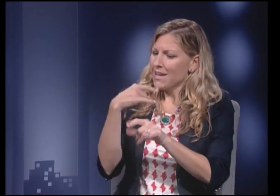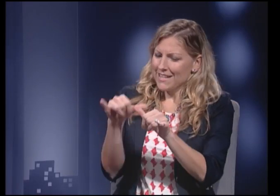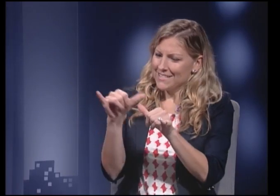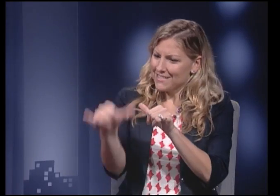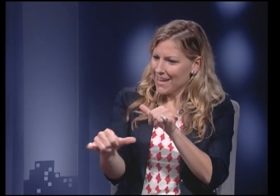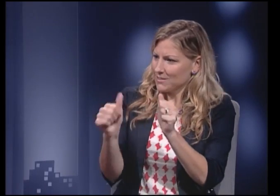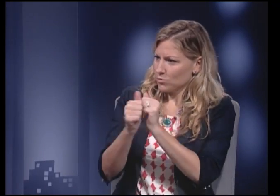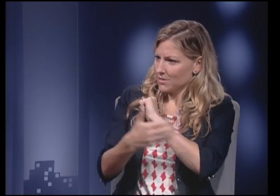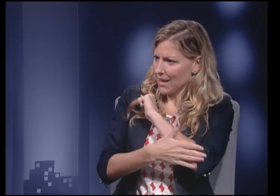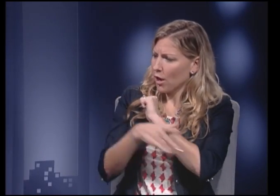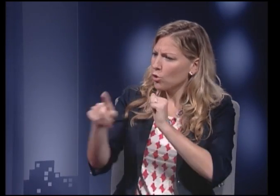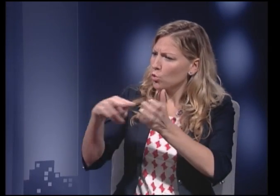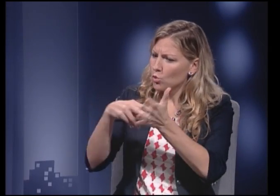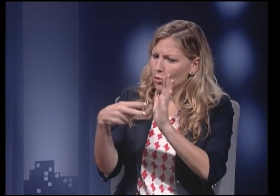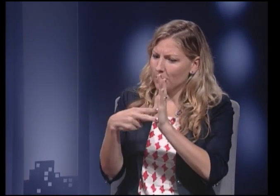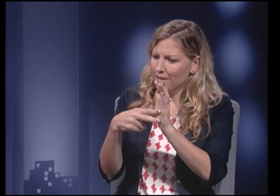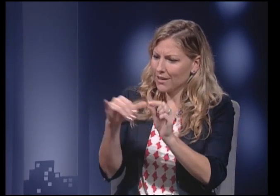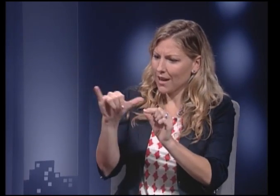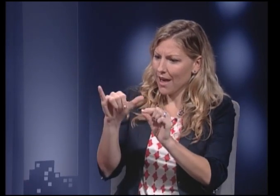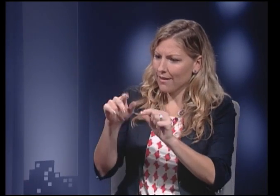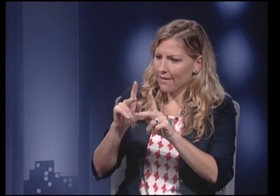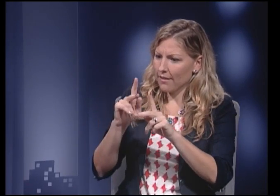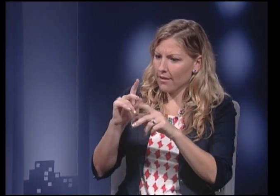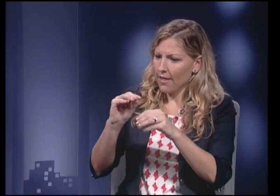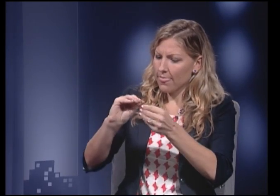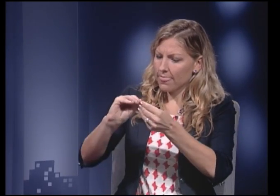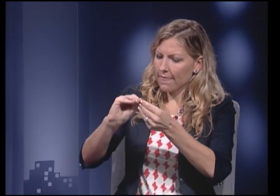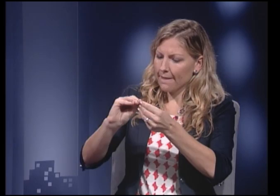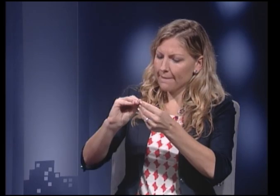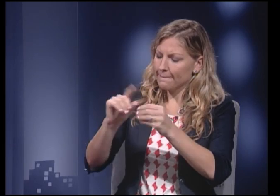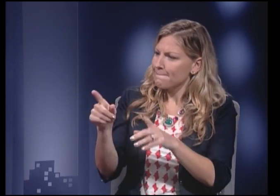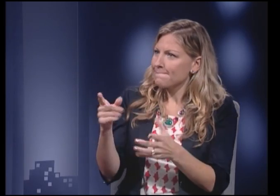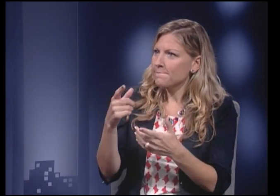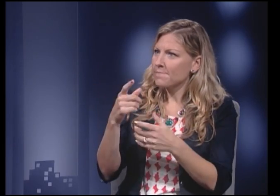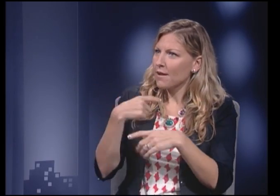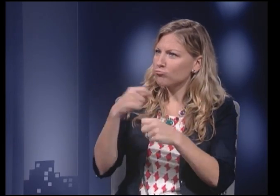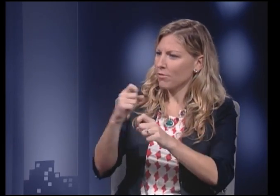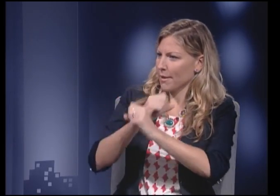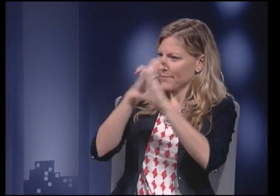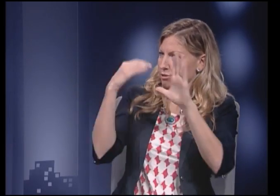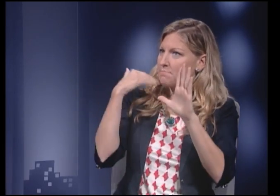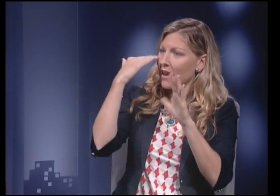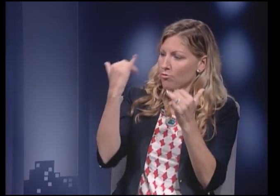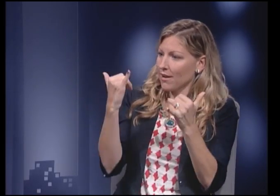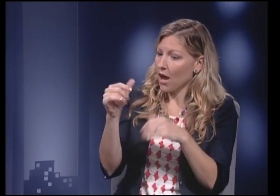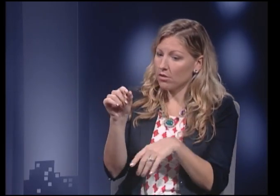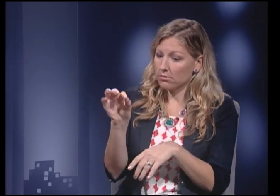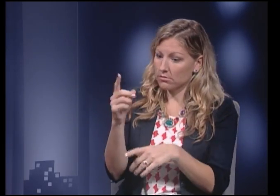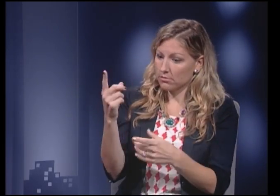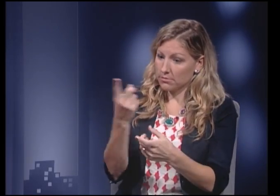Okay. When you say it stays with the county, do you mean-- I'm trying to picture it right now.